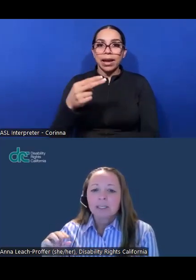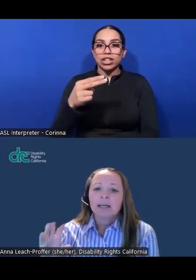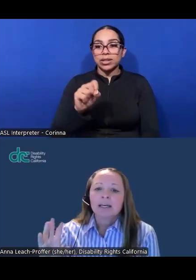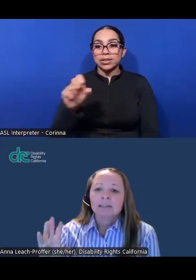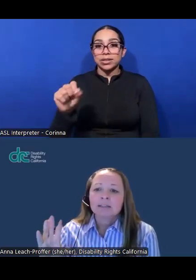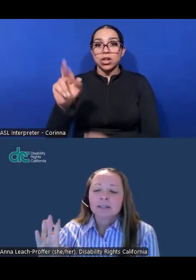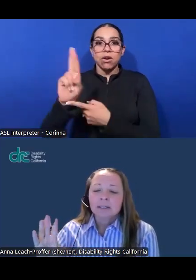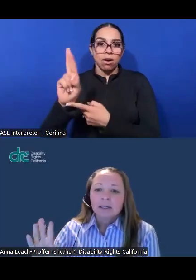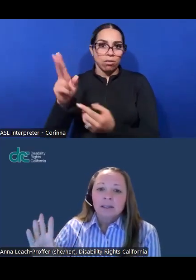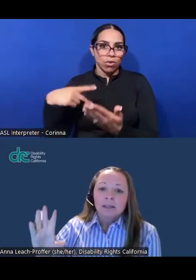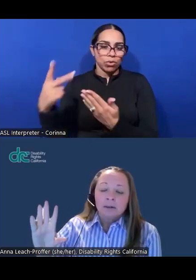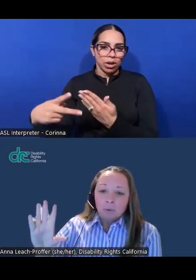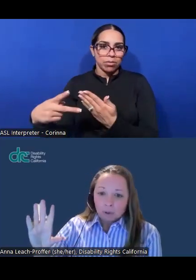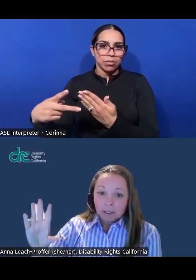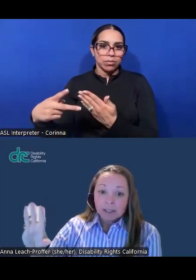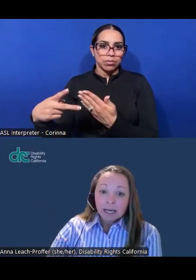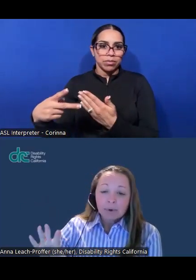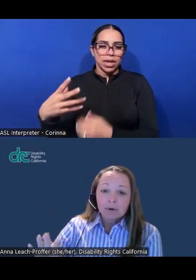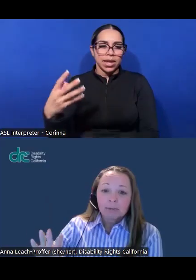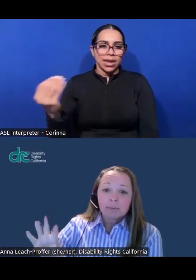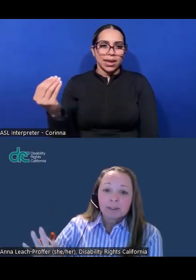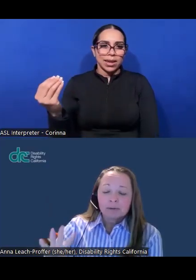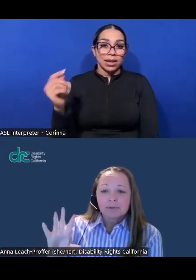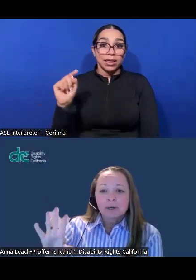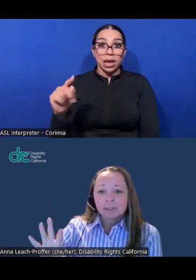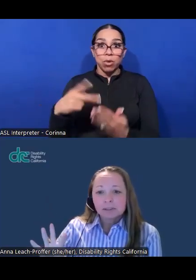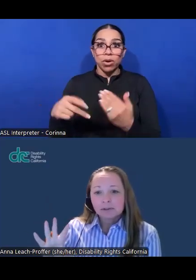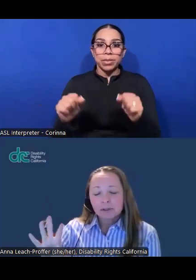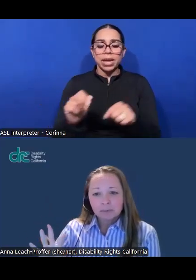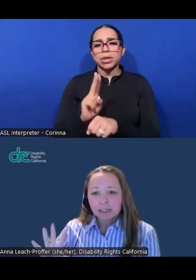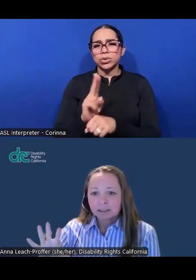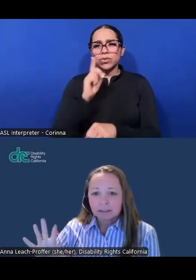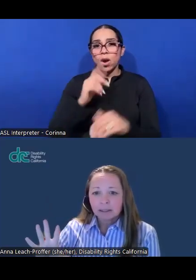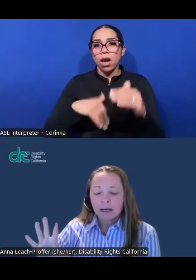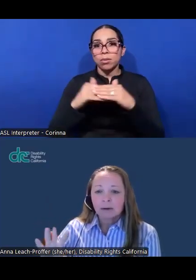And that program can be used for up to two months,